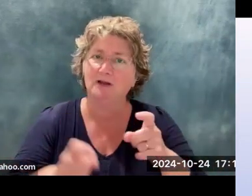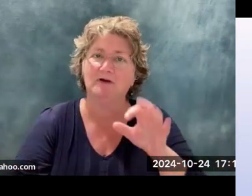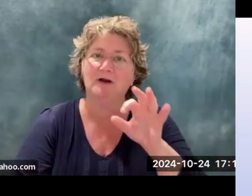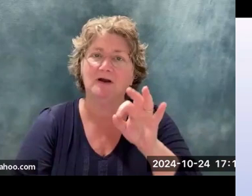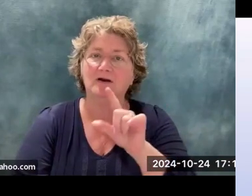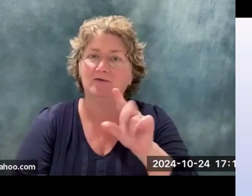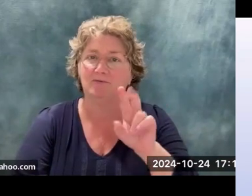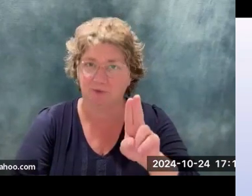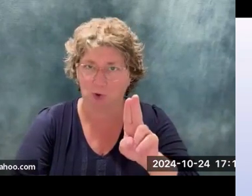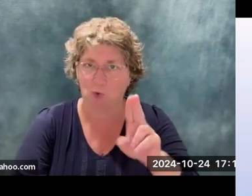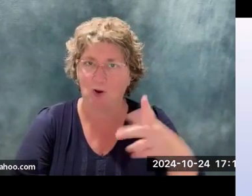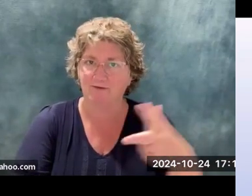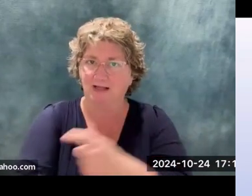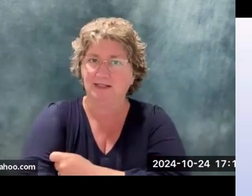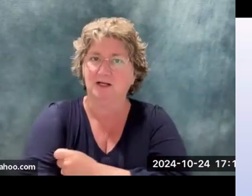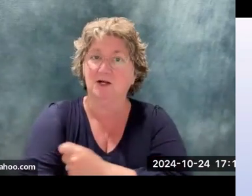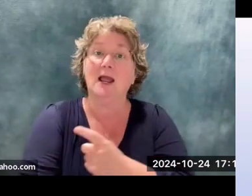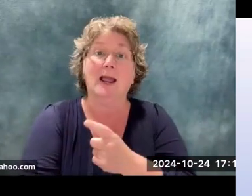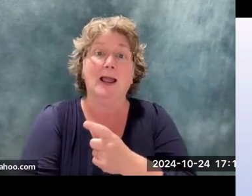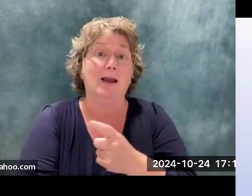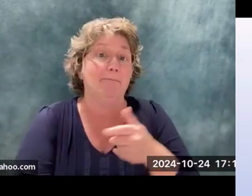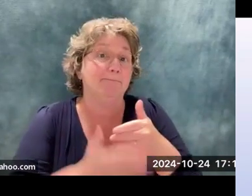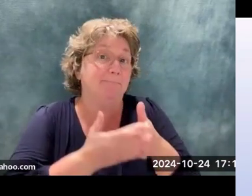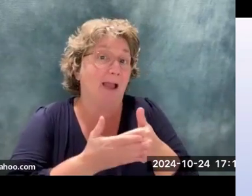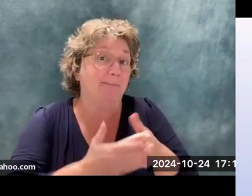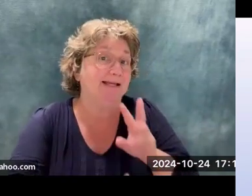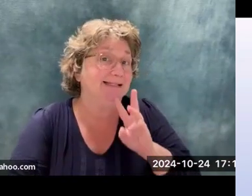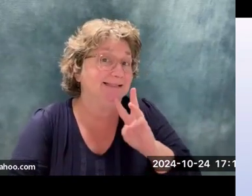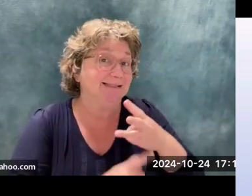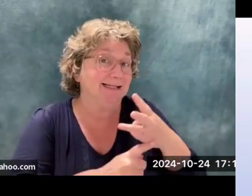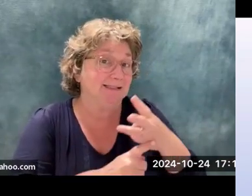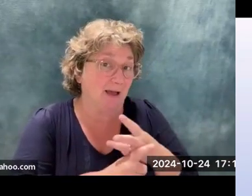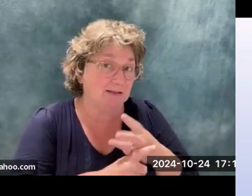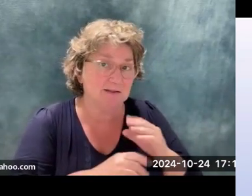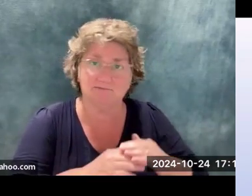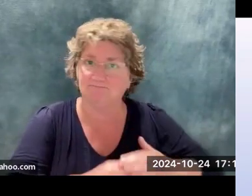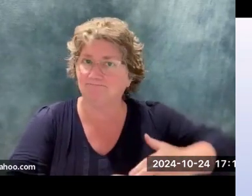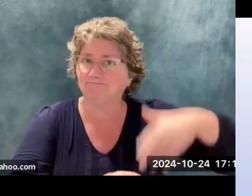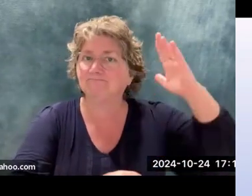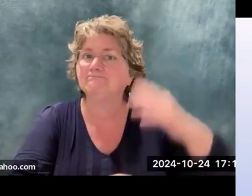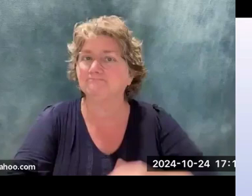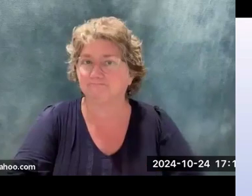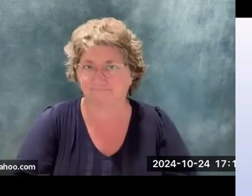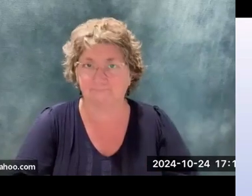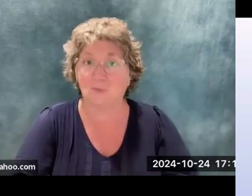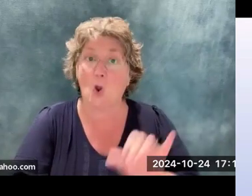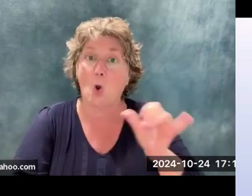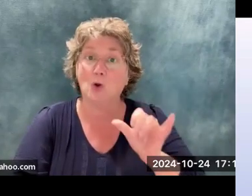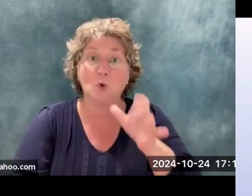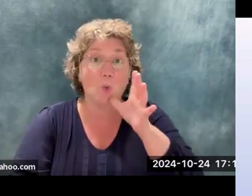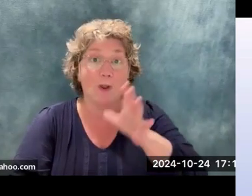six months of age or older. We also like to vaccinate pregnant women to protect the women.